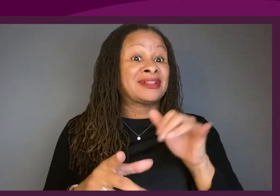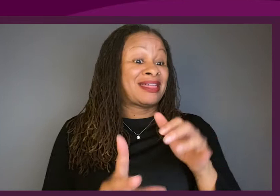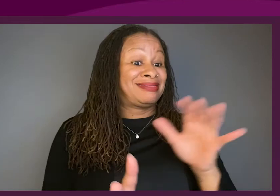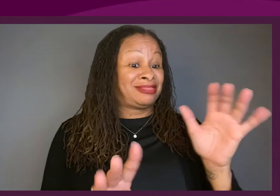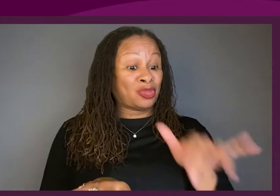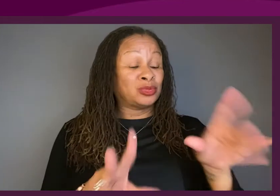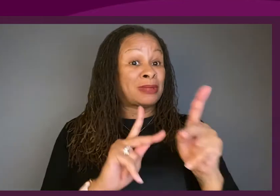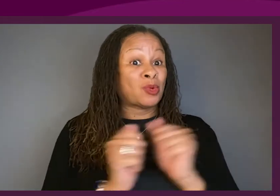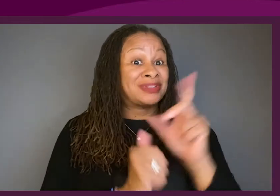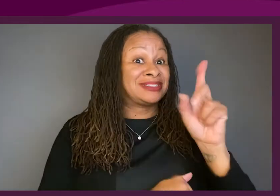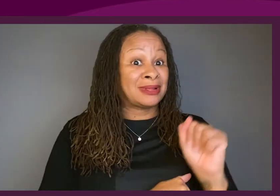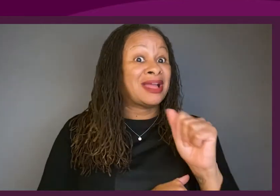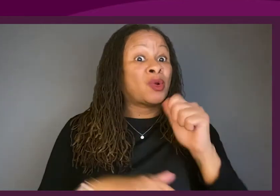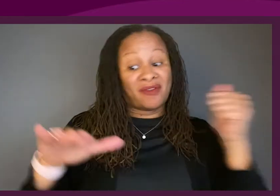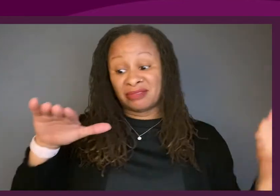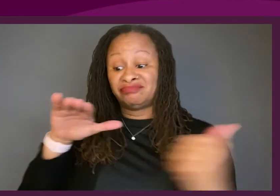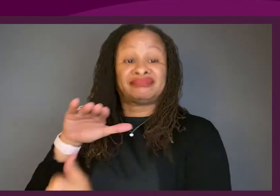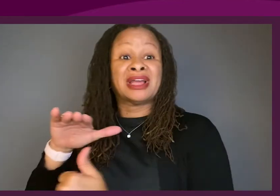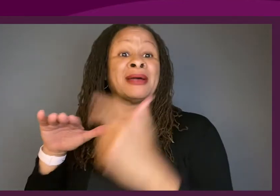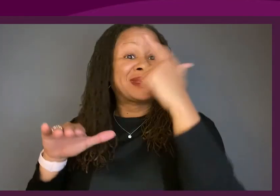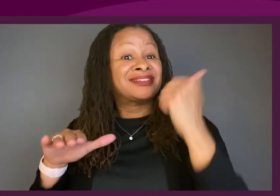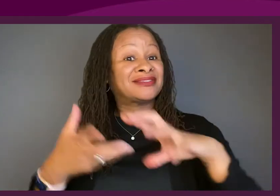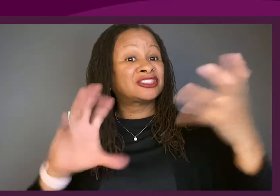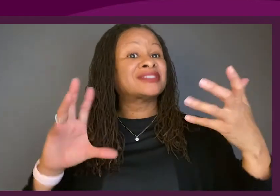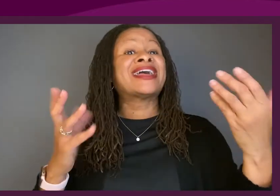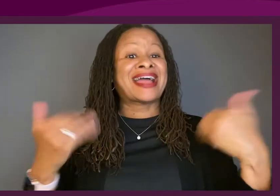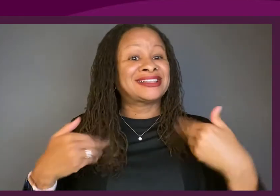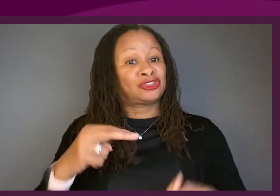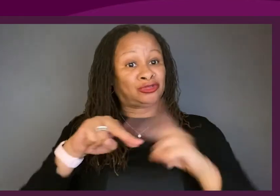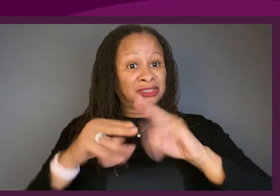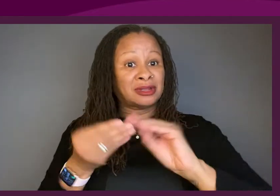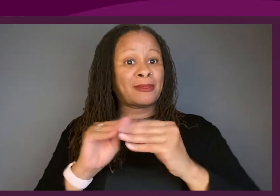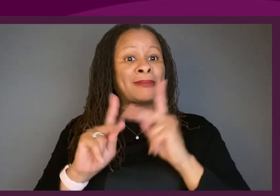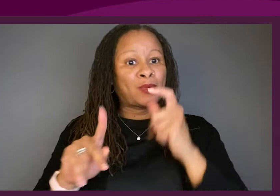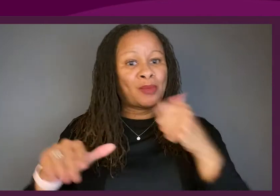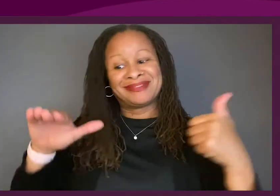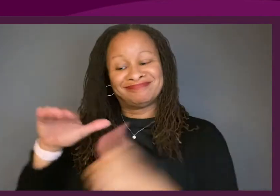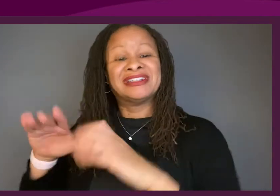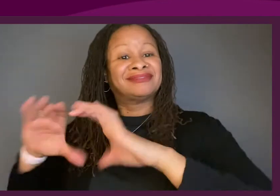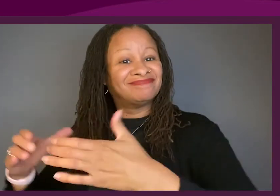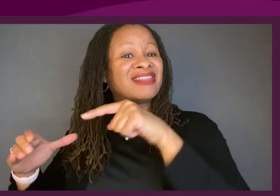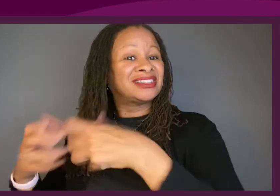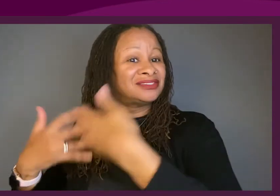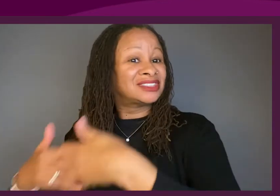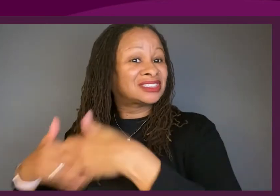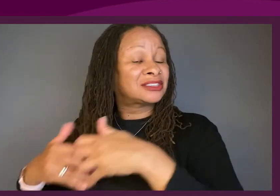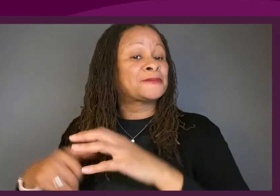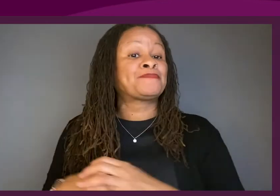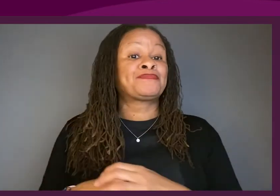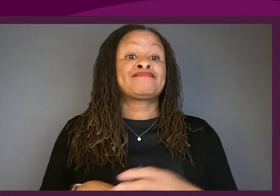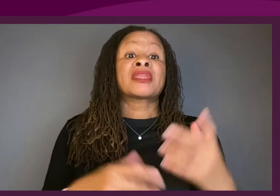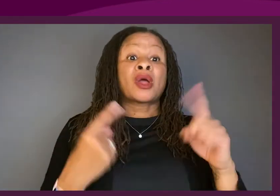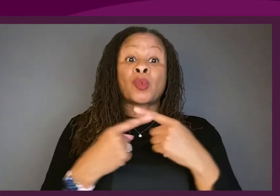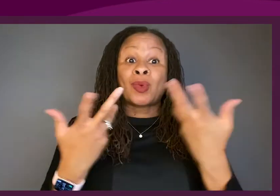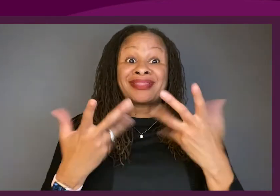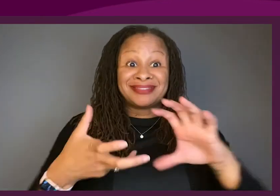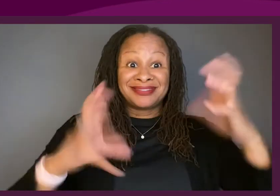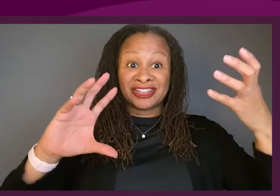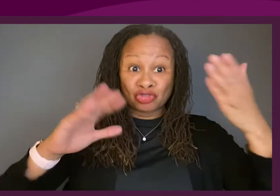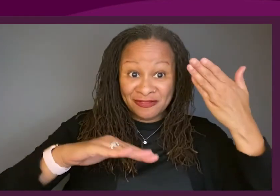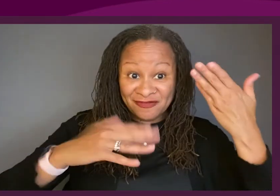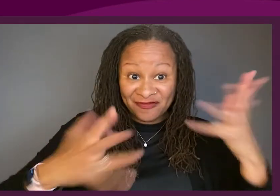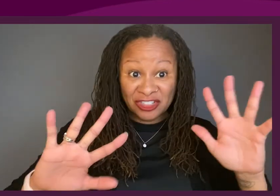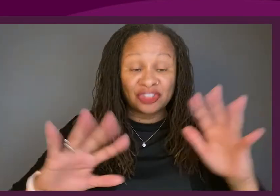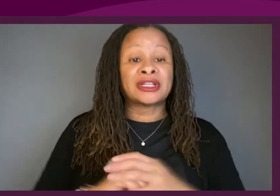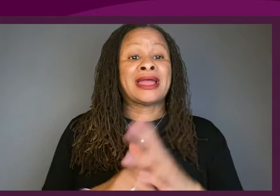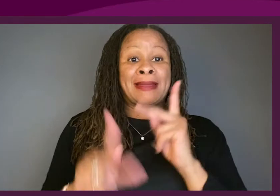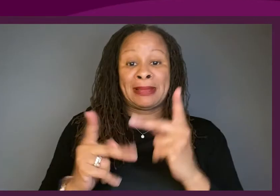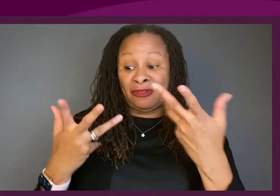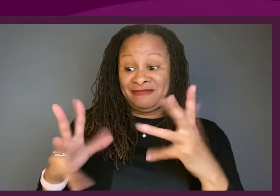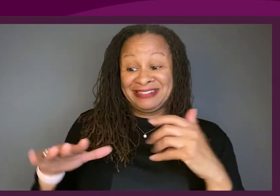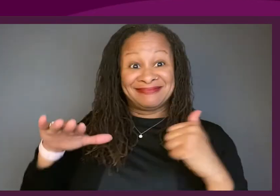And after the disaster, once people have been admitted to these long-term facilities, oftentimes,